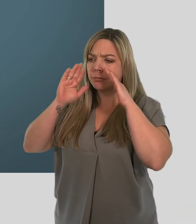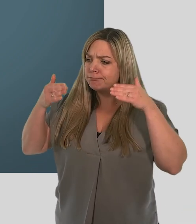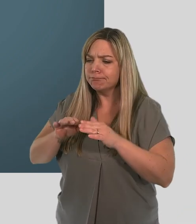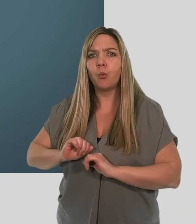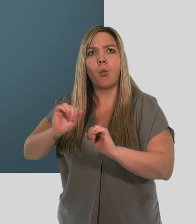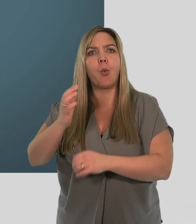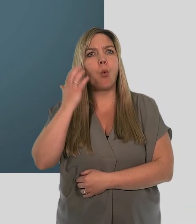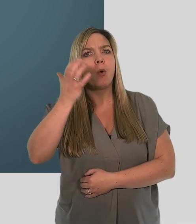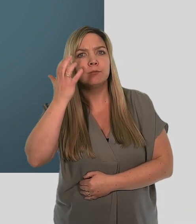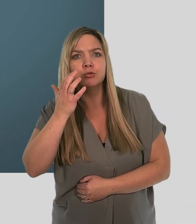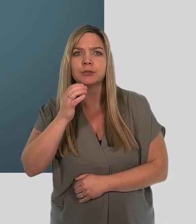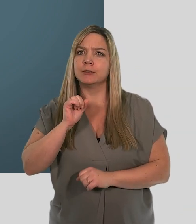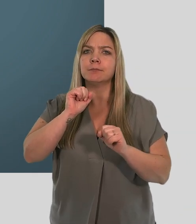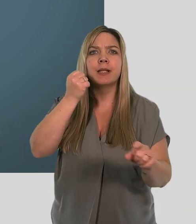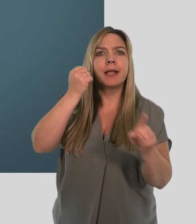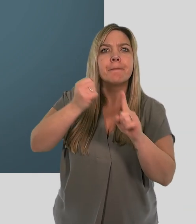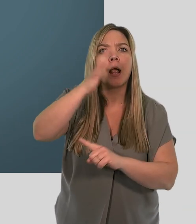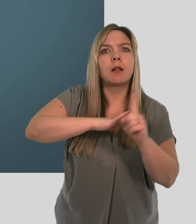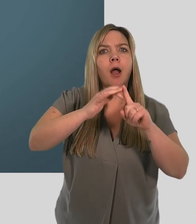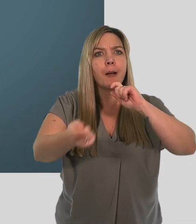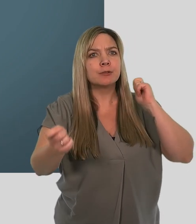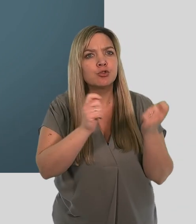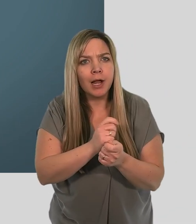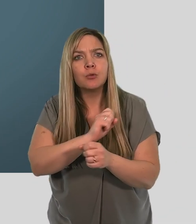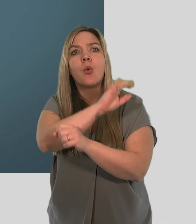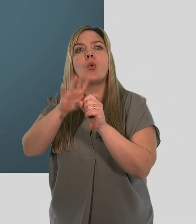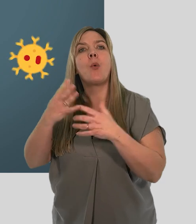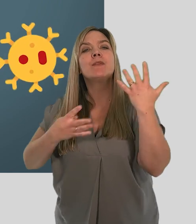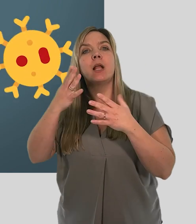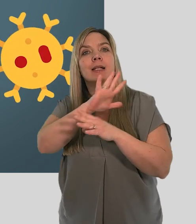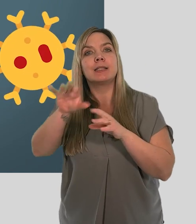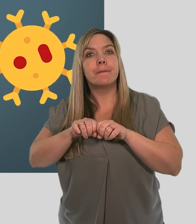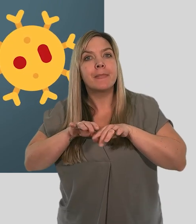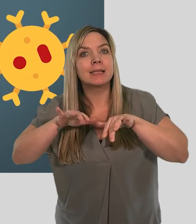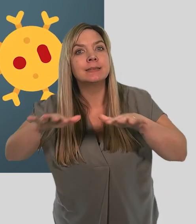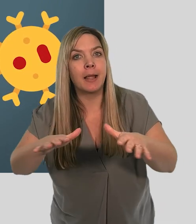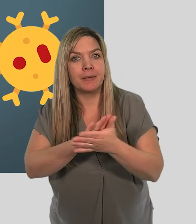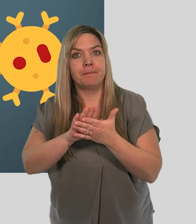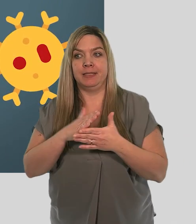growing nationalist populism, the impacts of climate change, and the COVID-19 pandemic